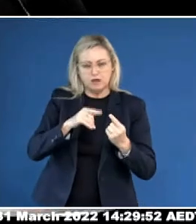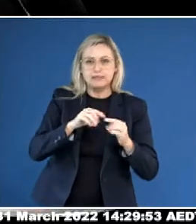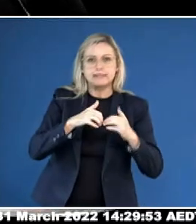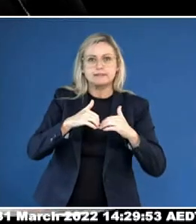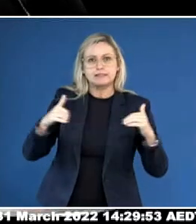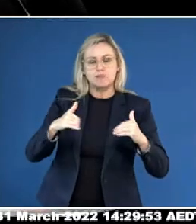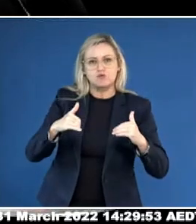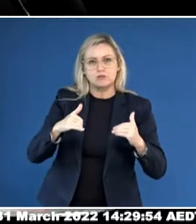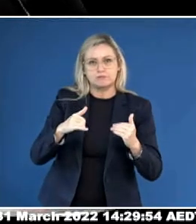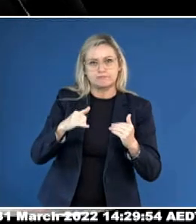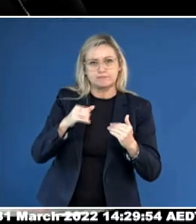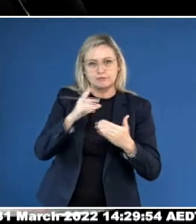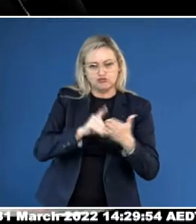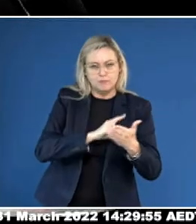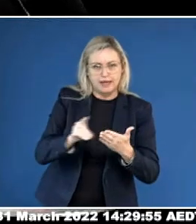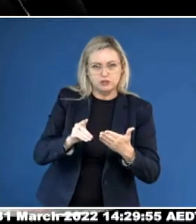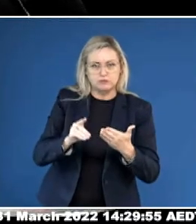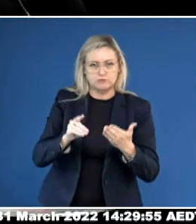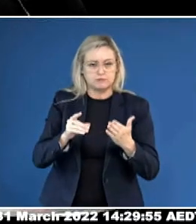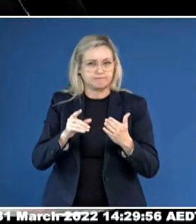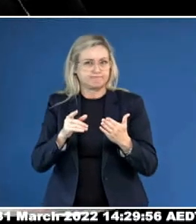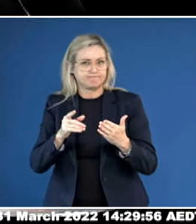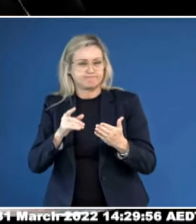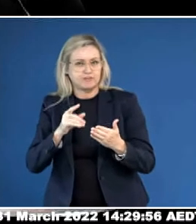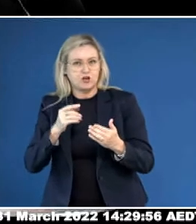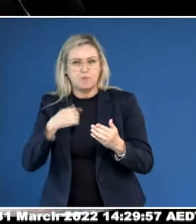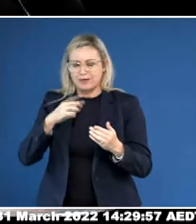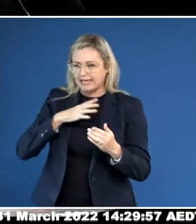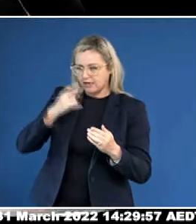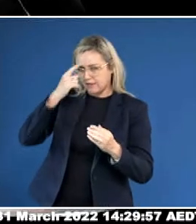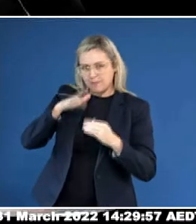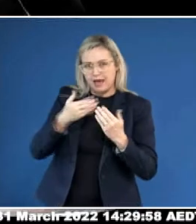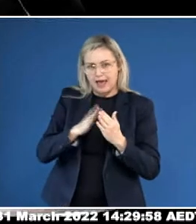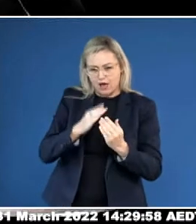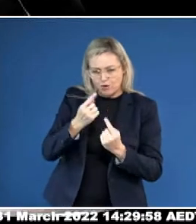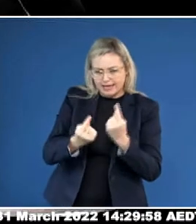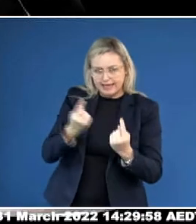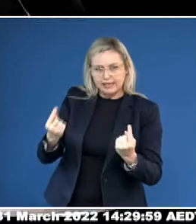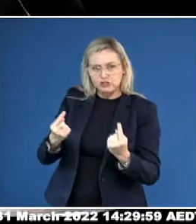rather than recognising the really - the complex interplay between systems of oppression and power structures.